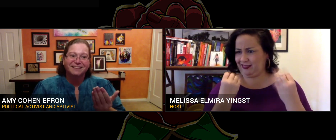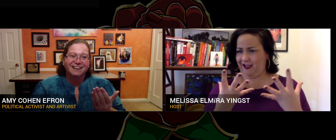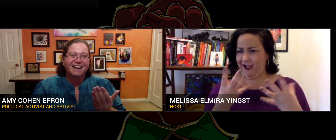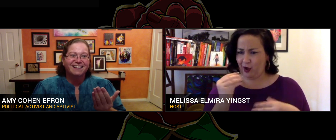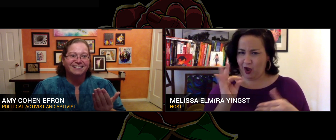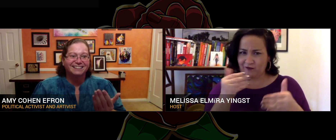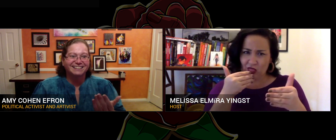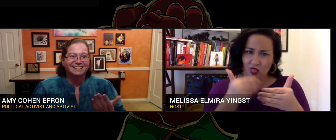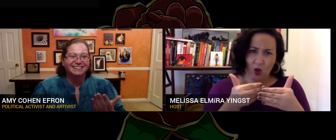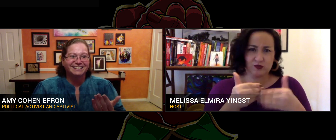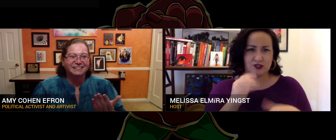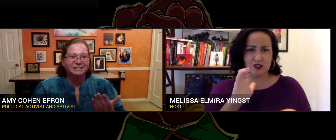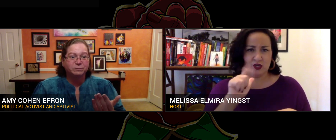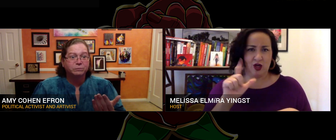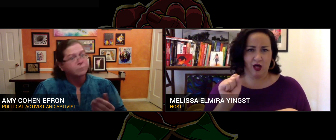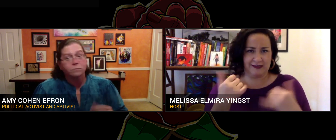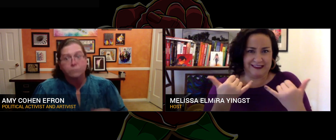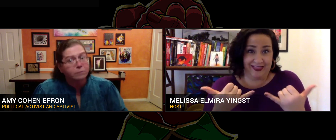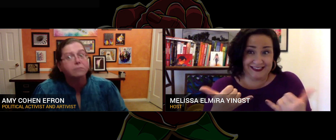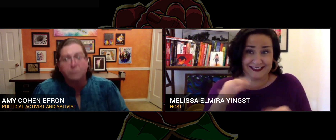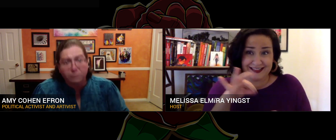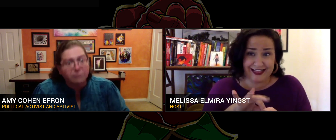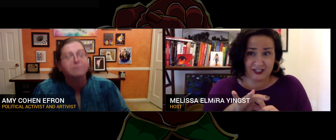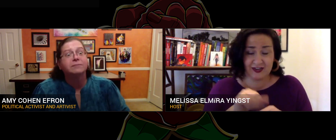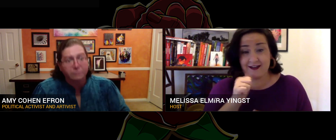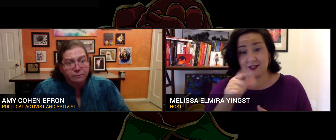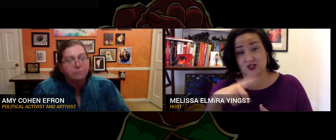It seems like there were a lot of close calls in this election,